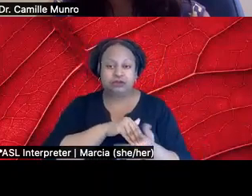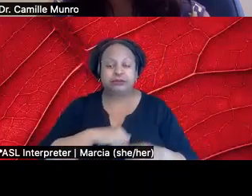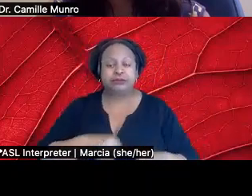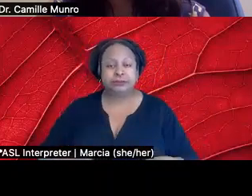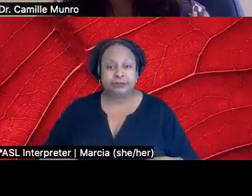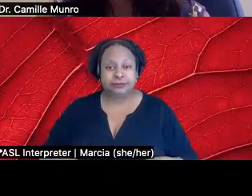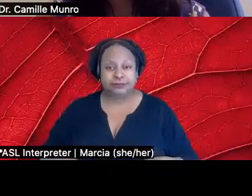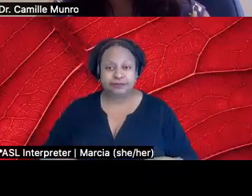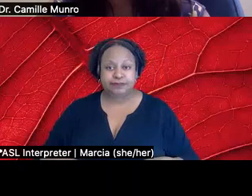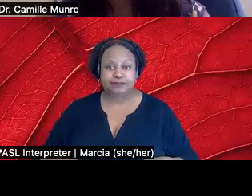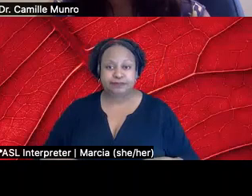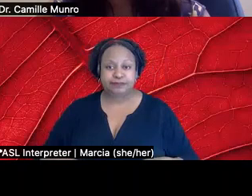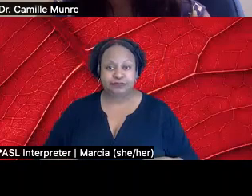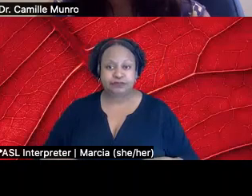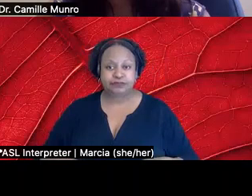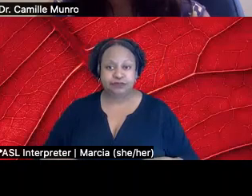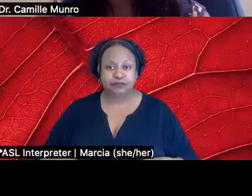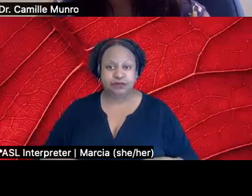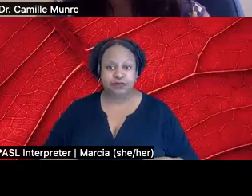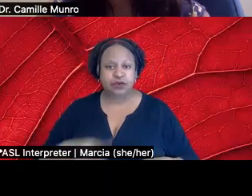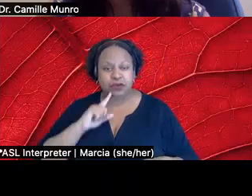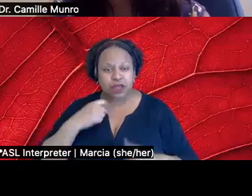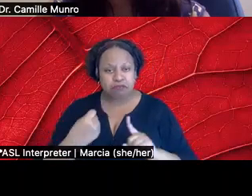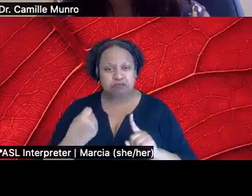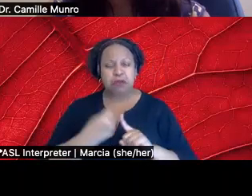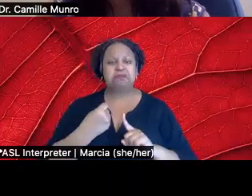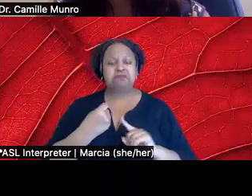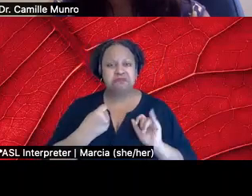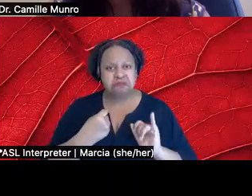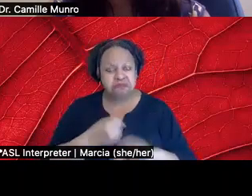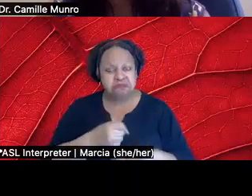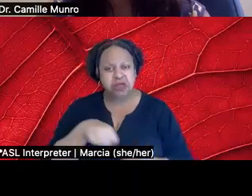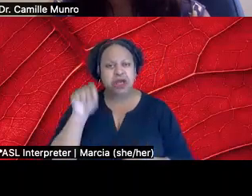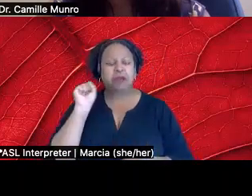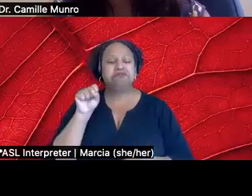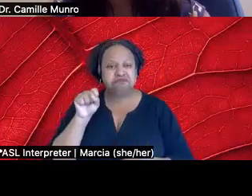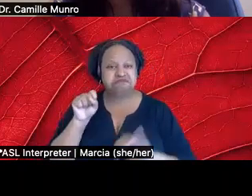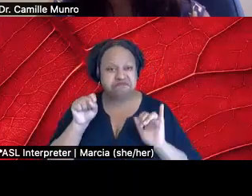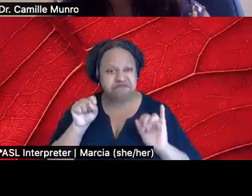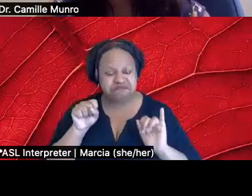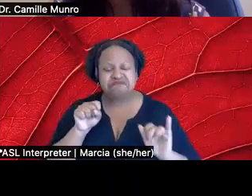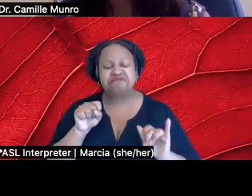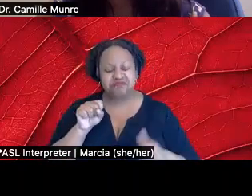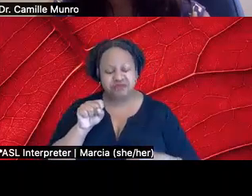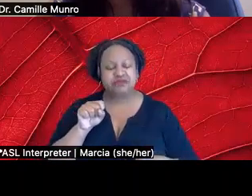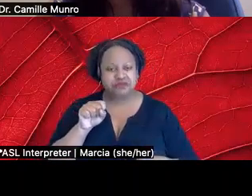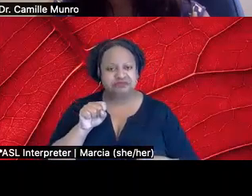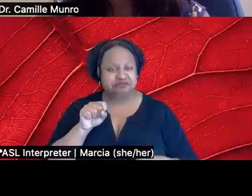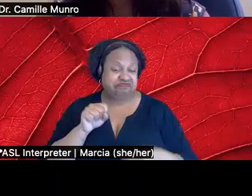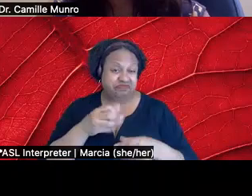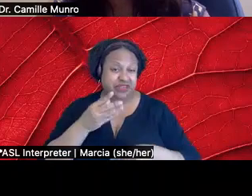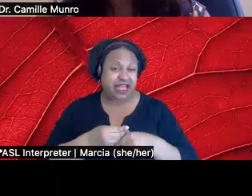And that really hit home with me. And I wanted to just mention that, but Camille, please jump in for a minute.